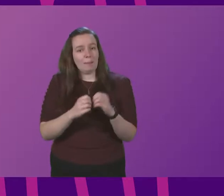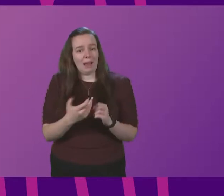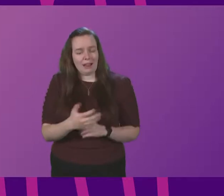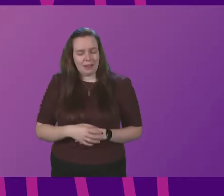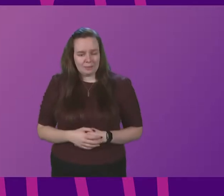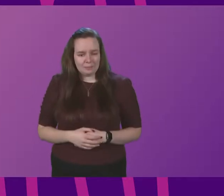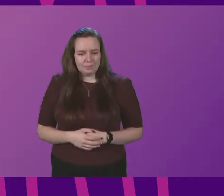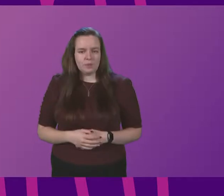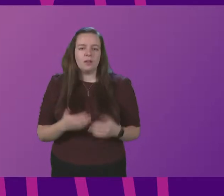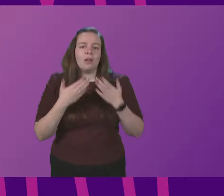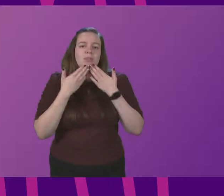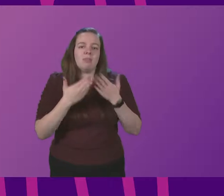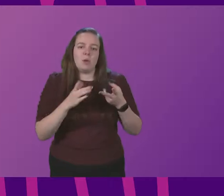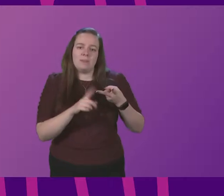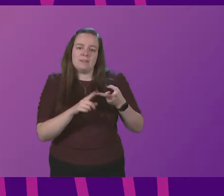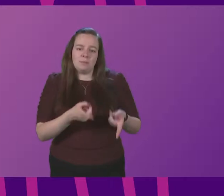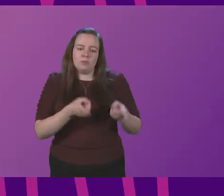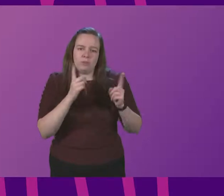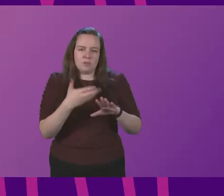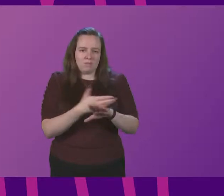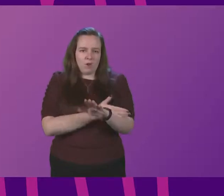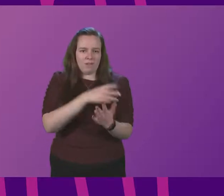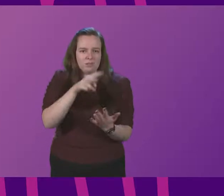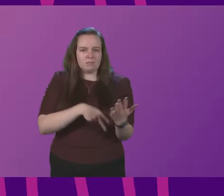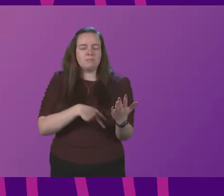I thank the Deputy First Minister for providing an advance copy of his statement. I, too,